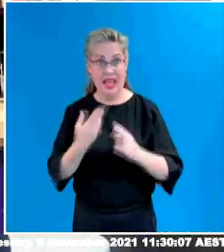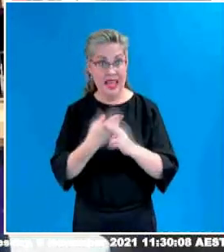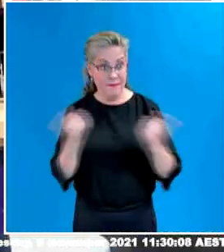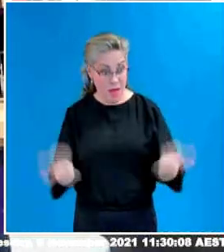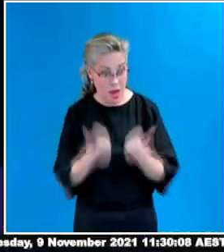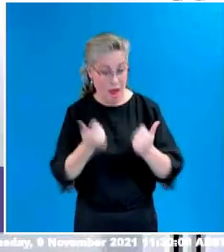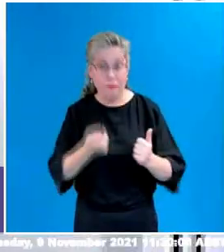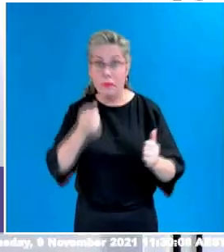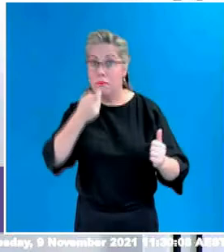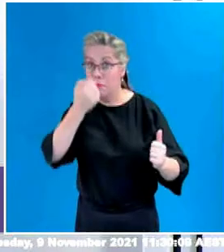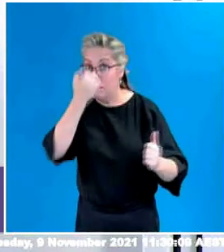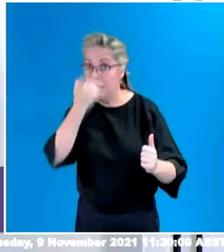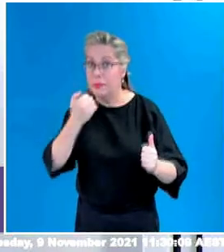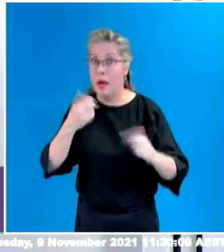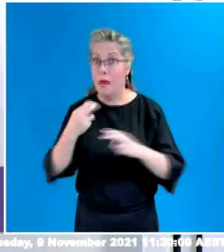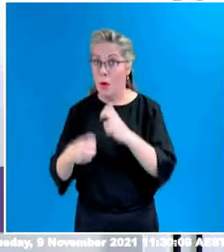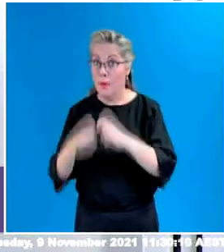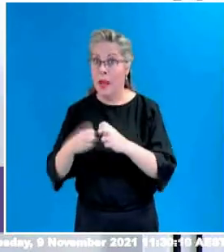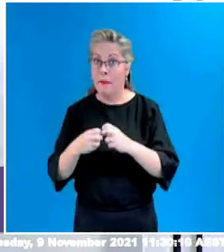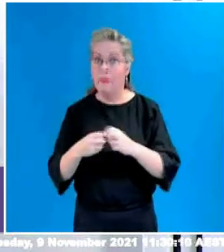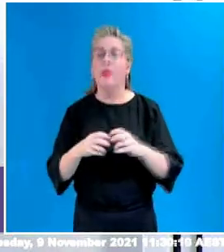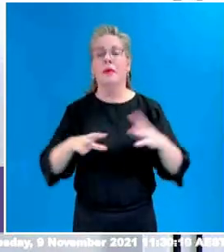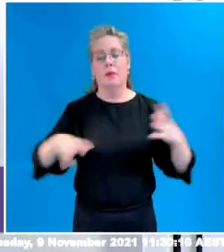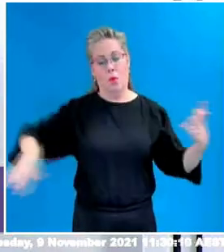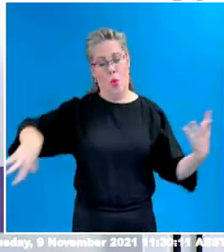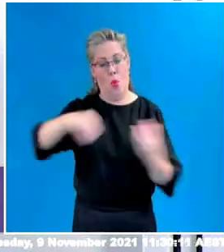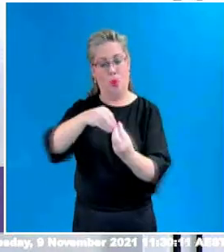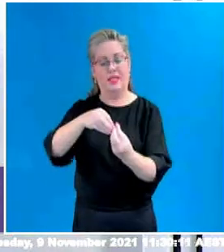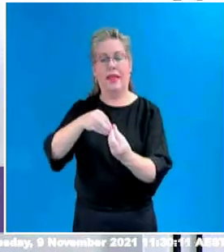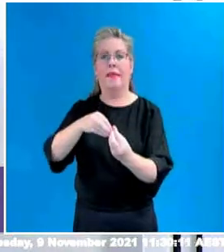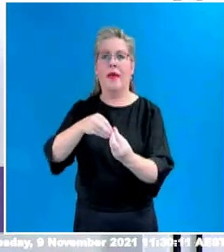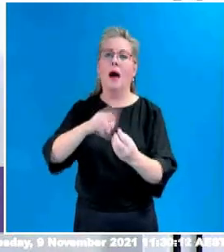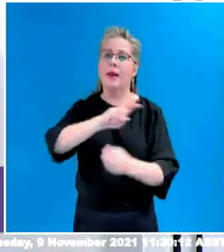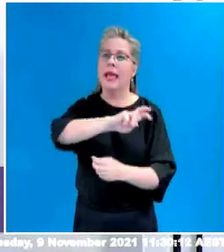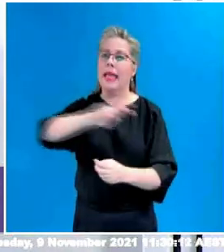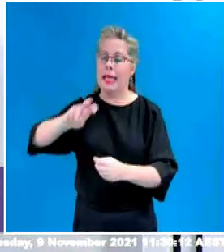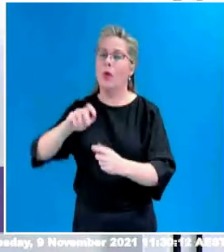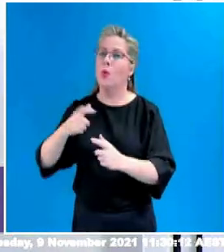and human rights, if those principles around identifying the risk of the